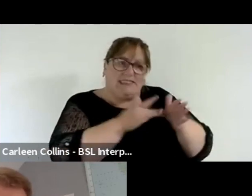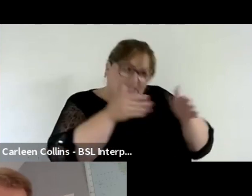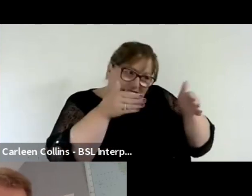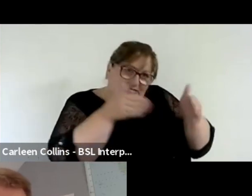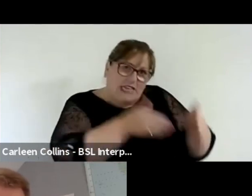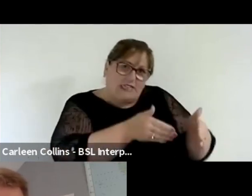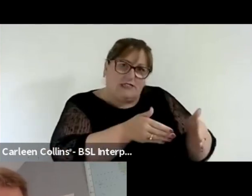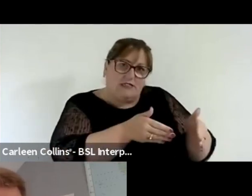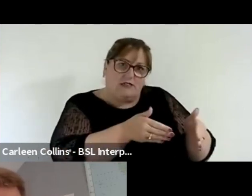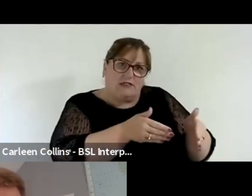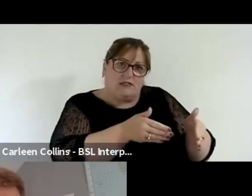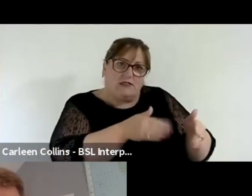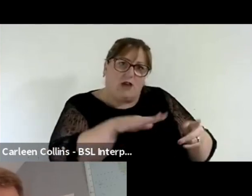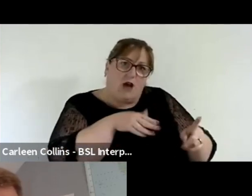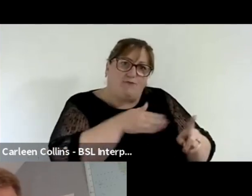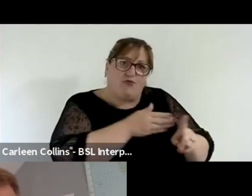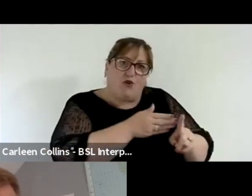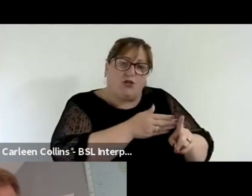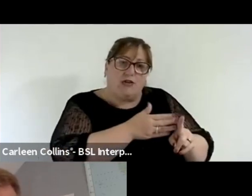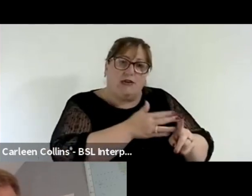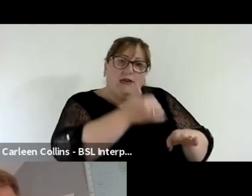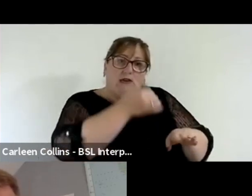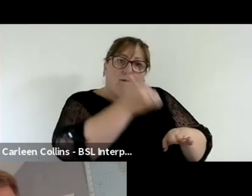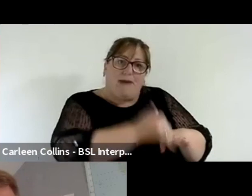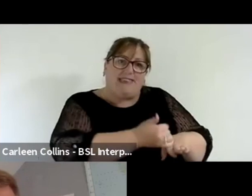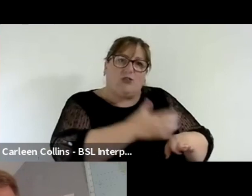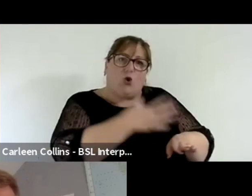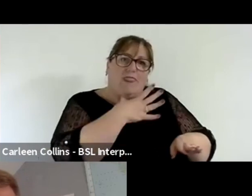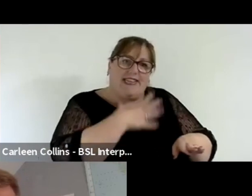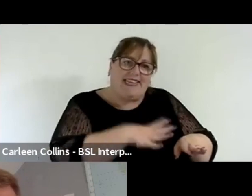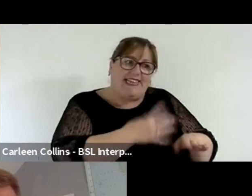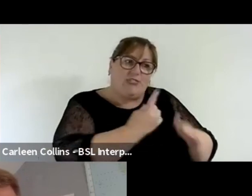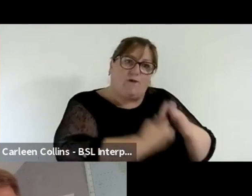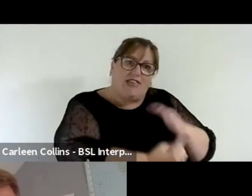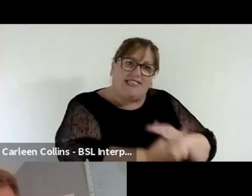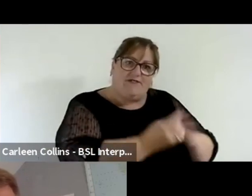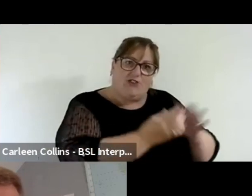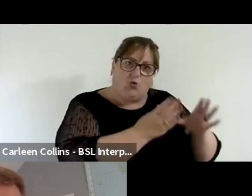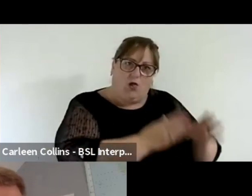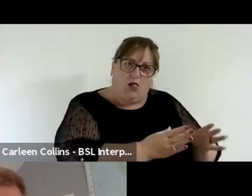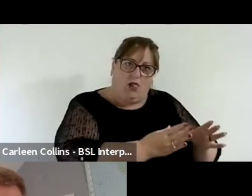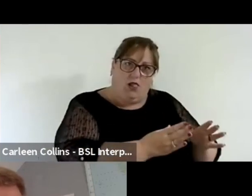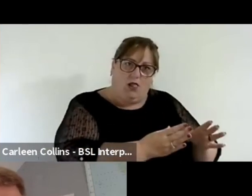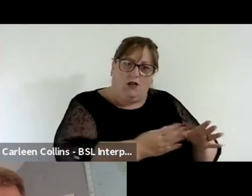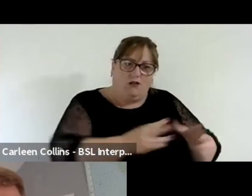test them before they are launched before they go live, we have that user-centred design approach.